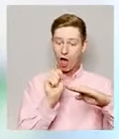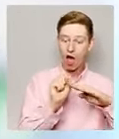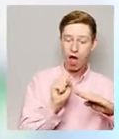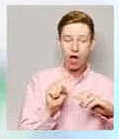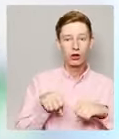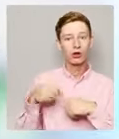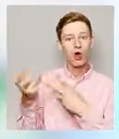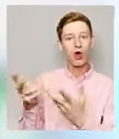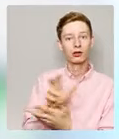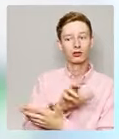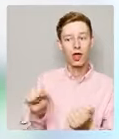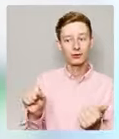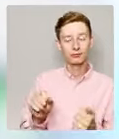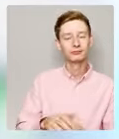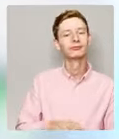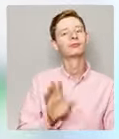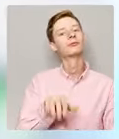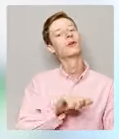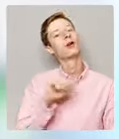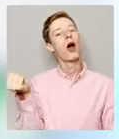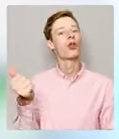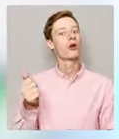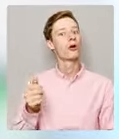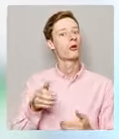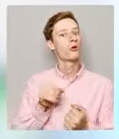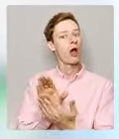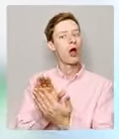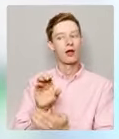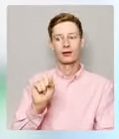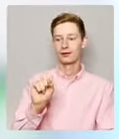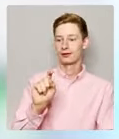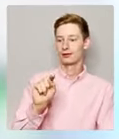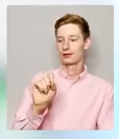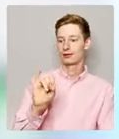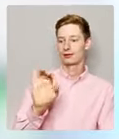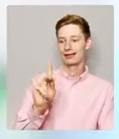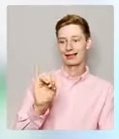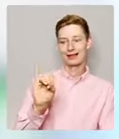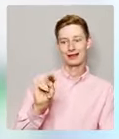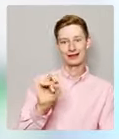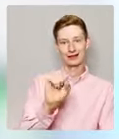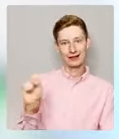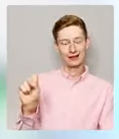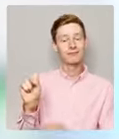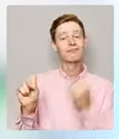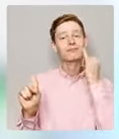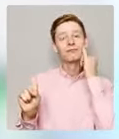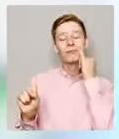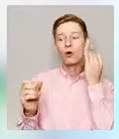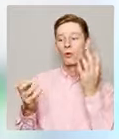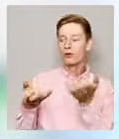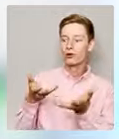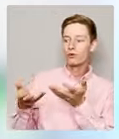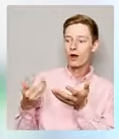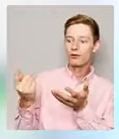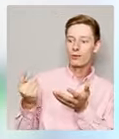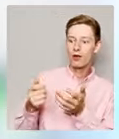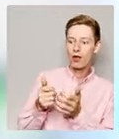Now, let's introduce some more density to your experience. Assume you have several objects, either in the near field or at a distance that your user might want to interact with,